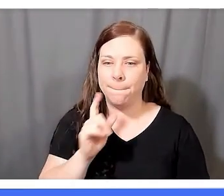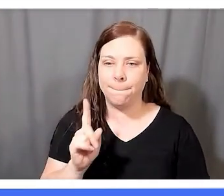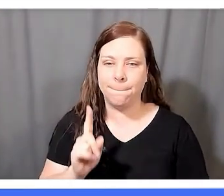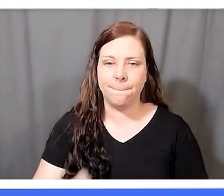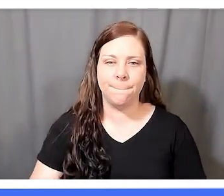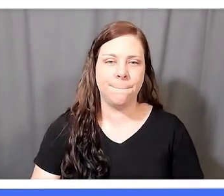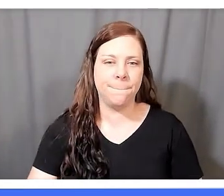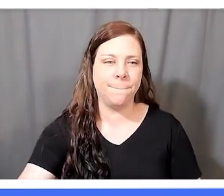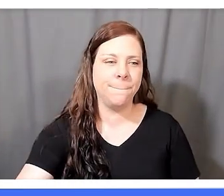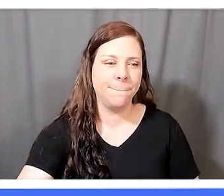Gimmie one second, sorry.